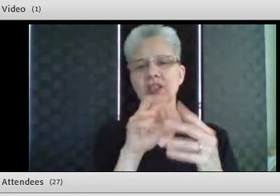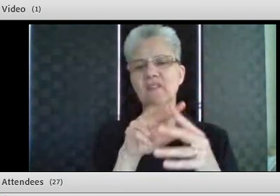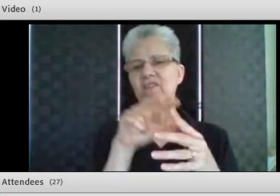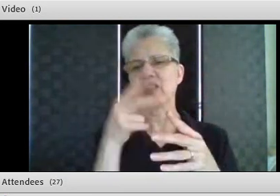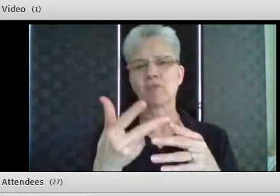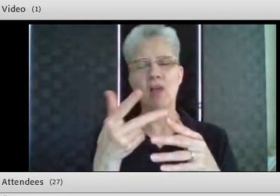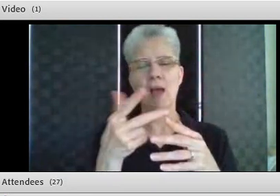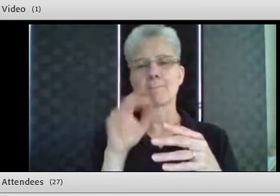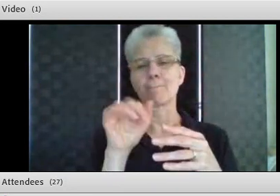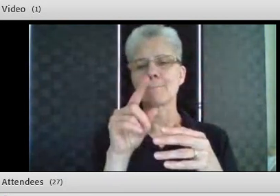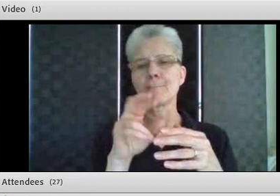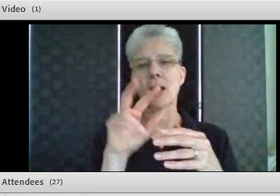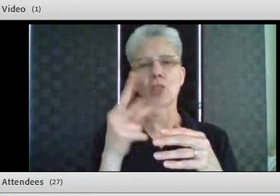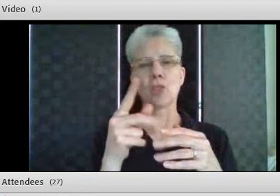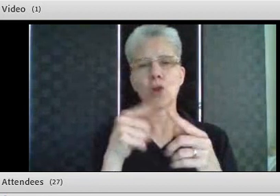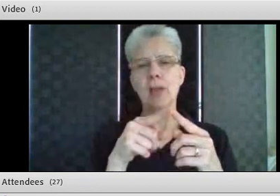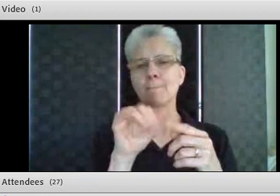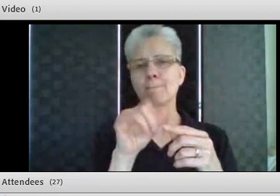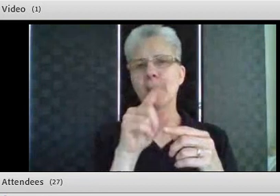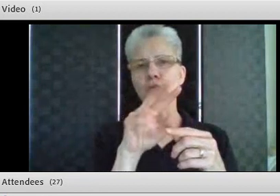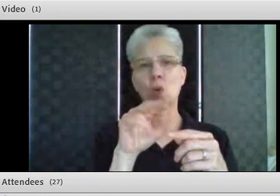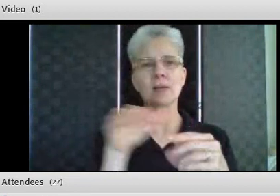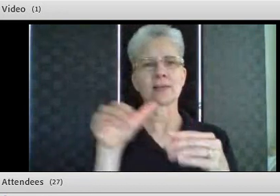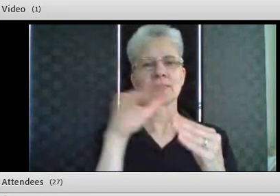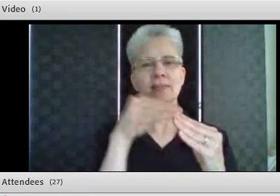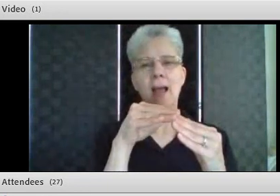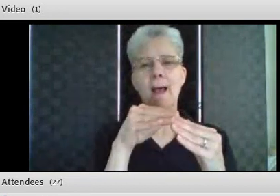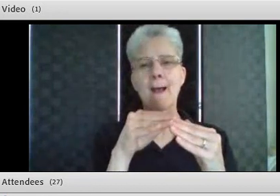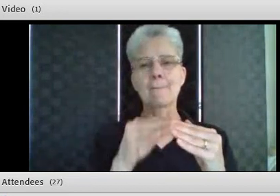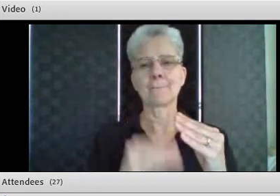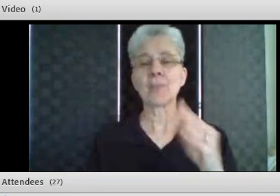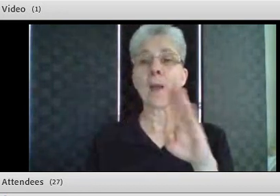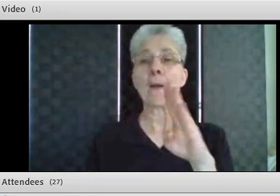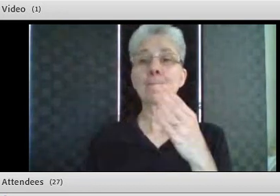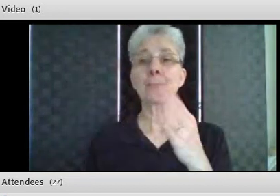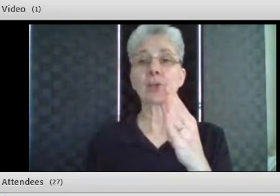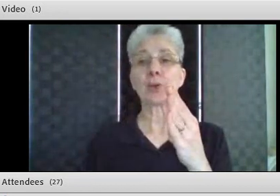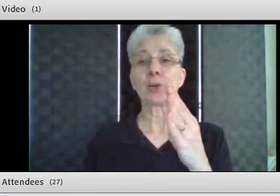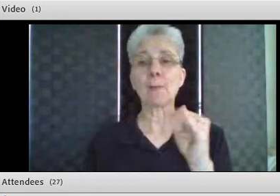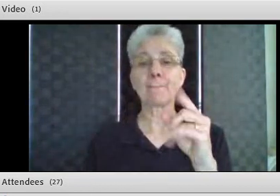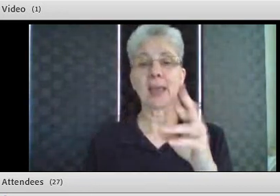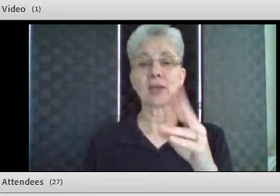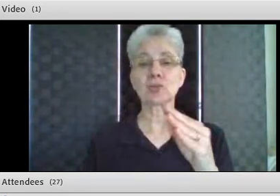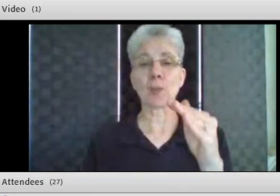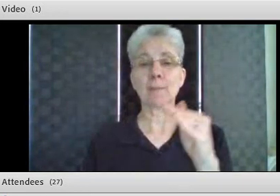and to get to a minor chord, sorry, you would just flip-flop it,